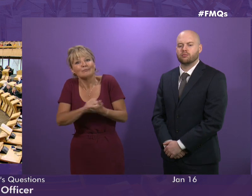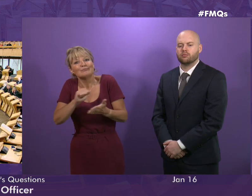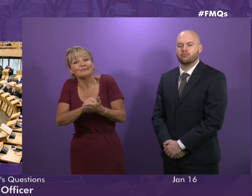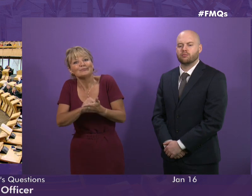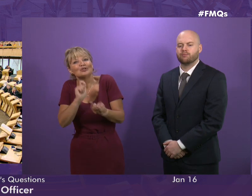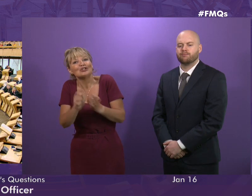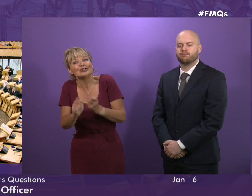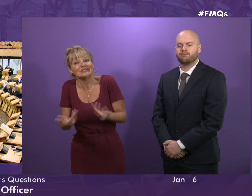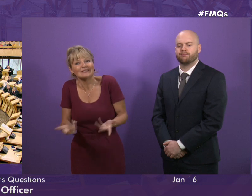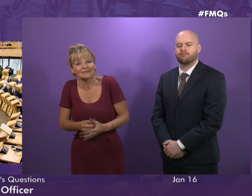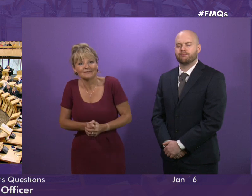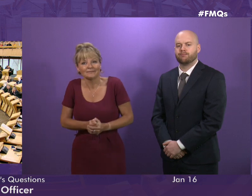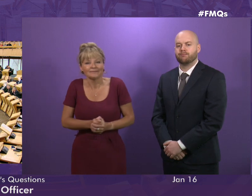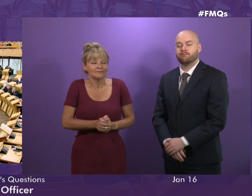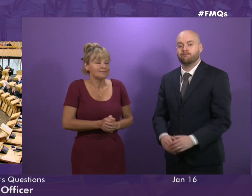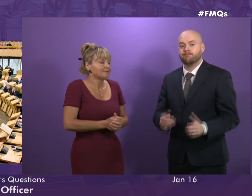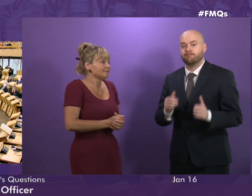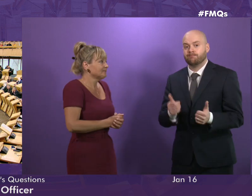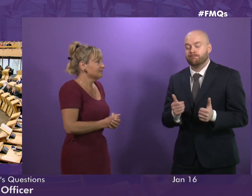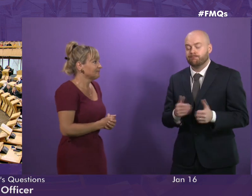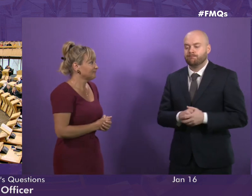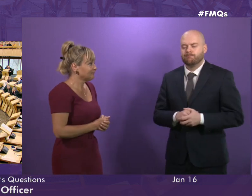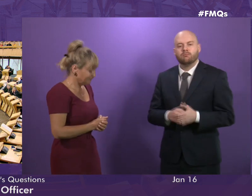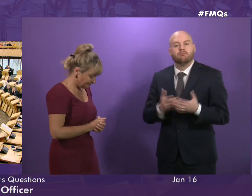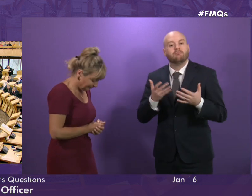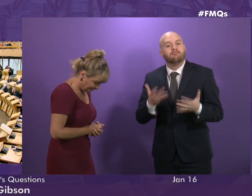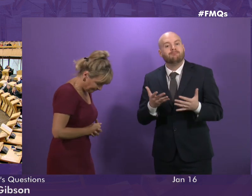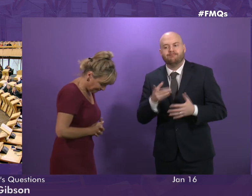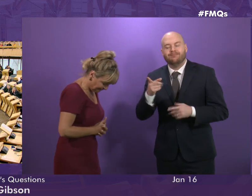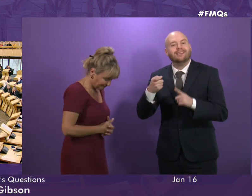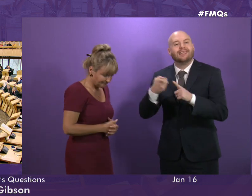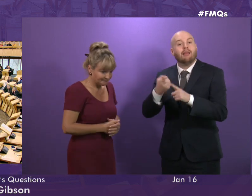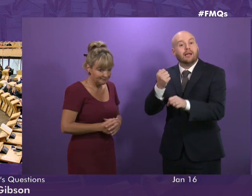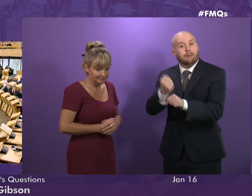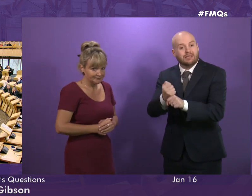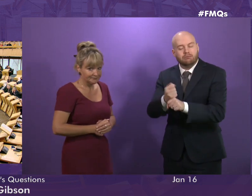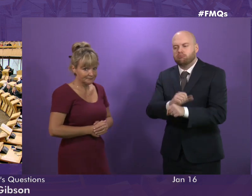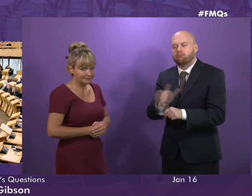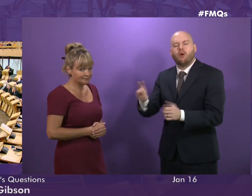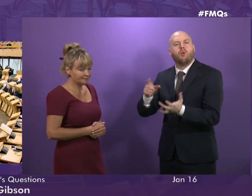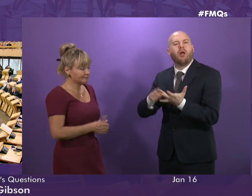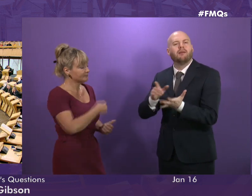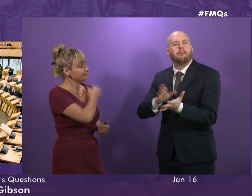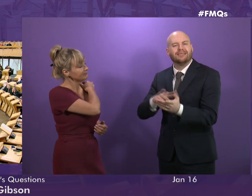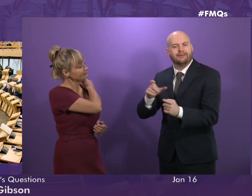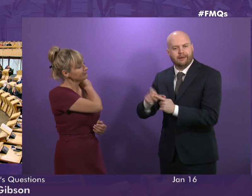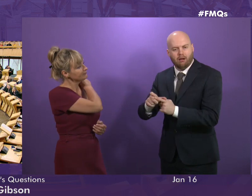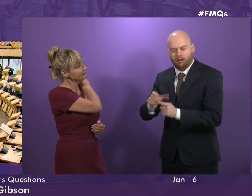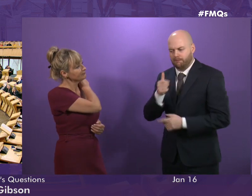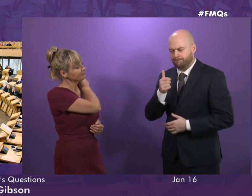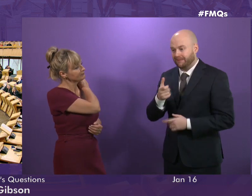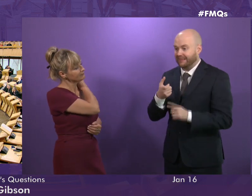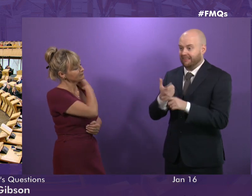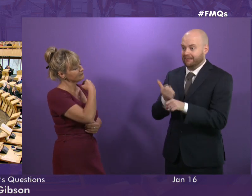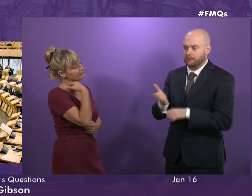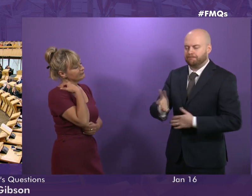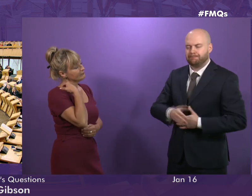We have some constituency questions. The first is from Kenneth Gibson.